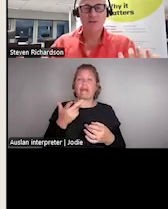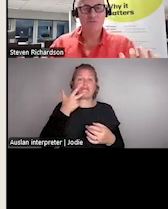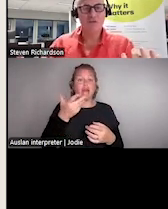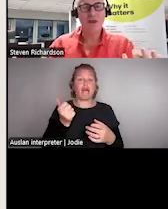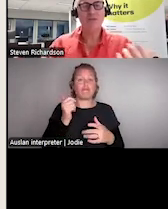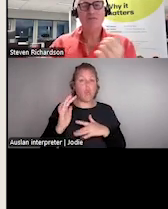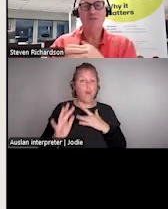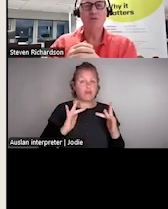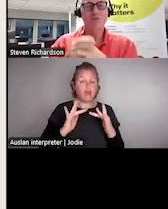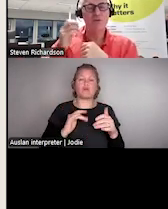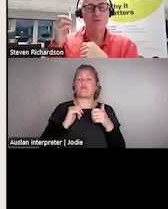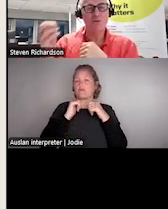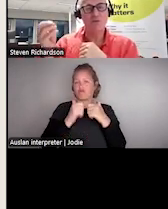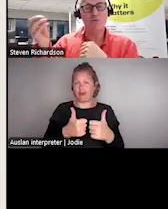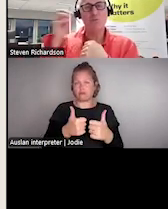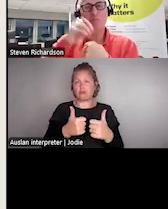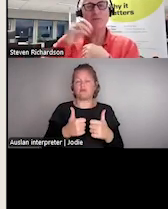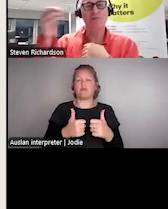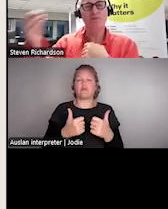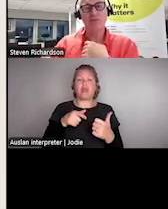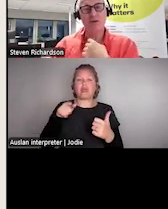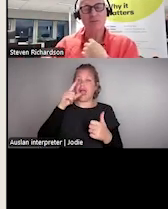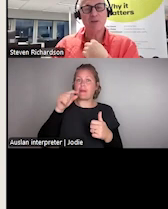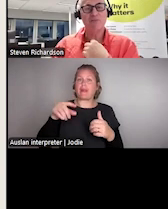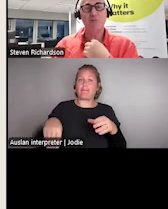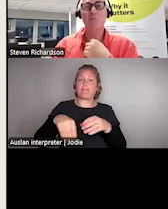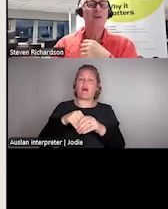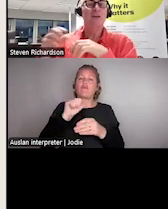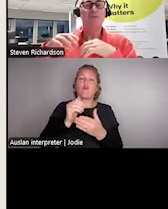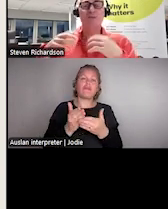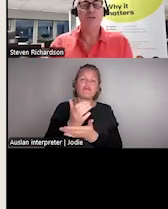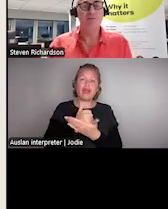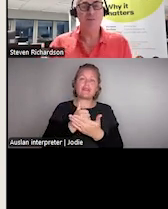that is great. That could be part of your fundraising platform. If you don't have a